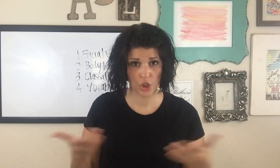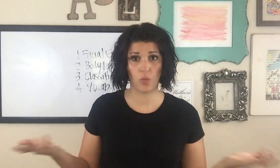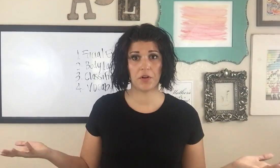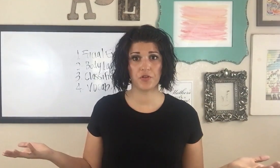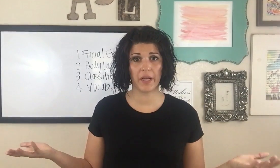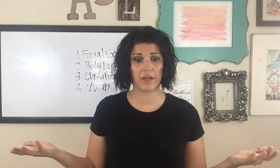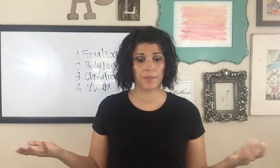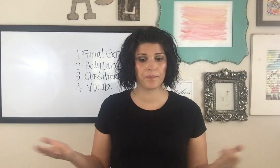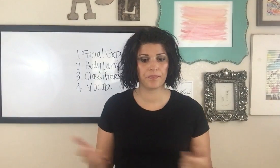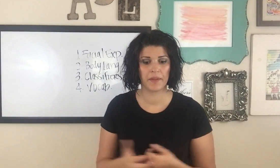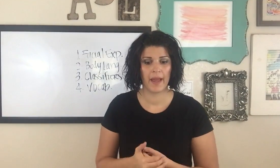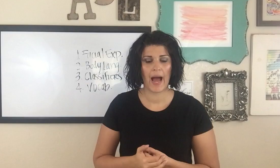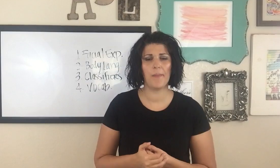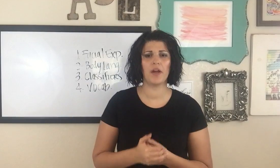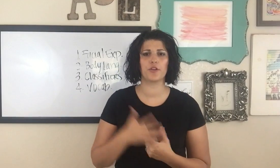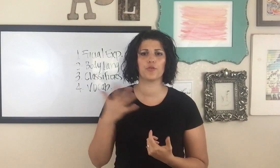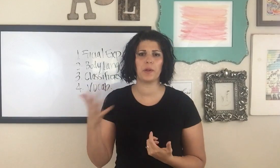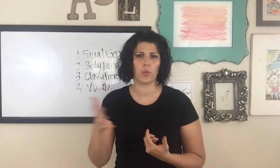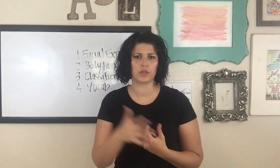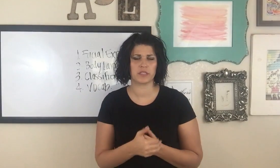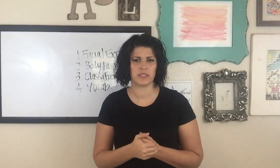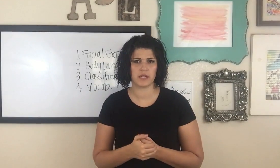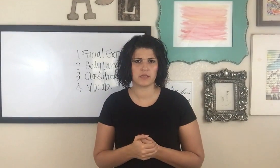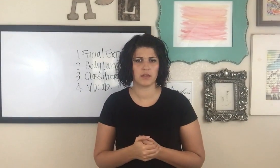Do you want a drink? How about a three word sentence?